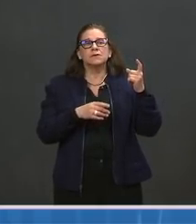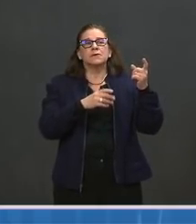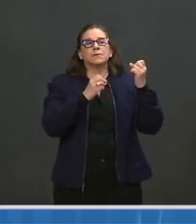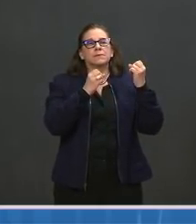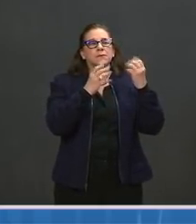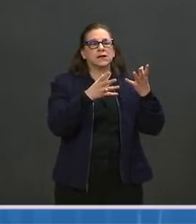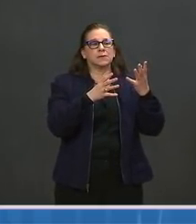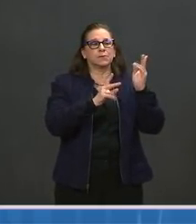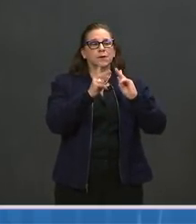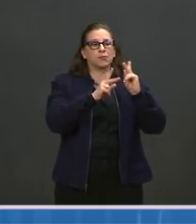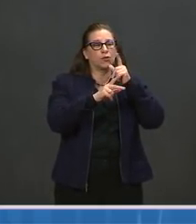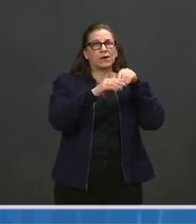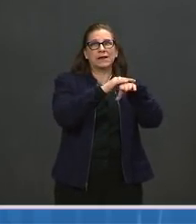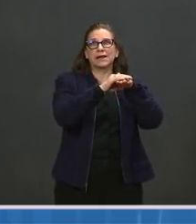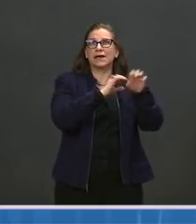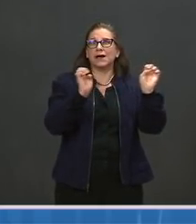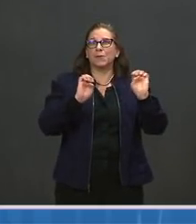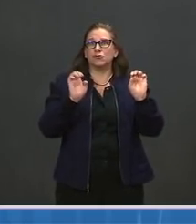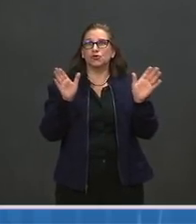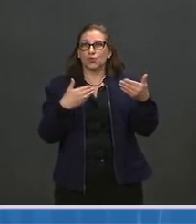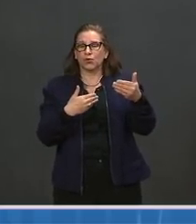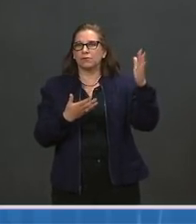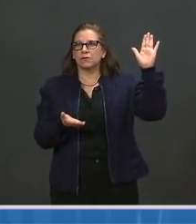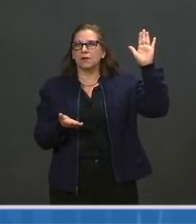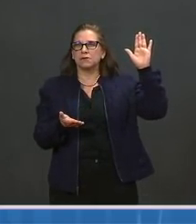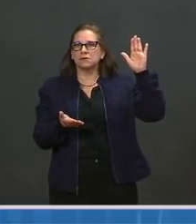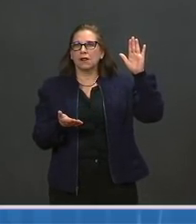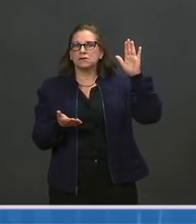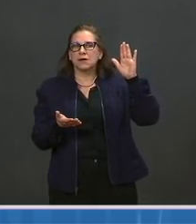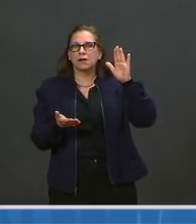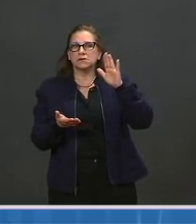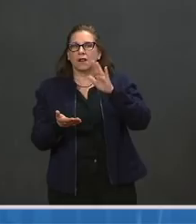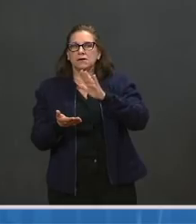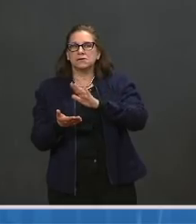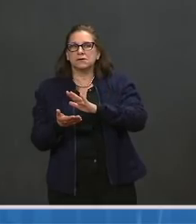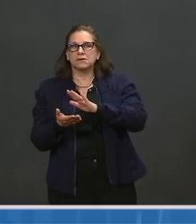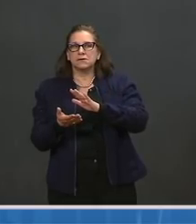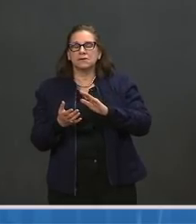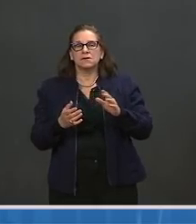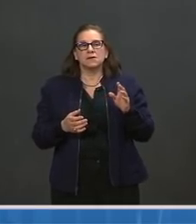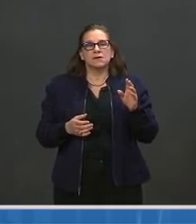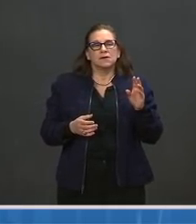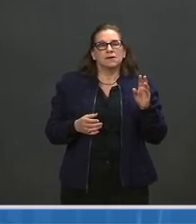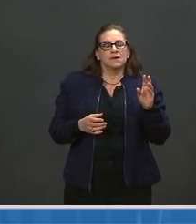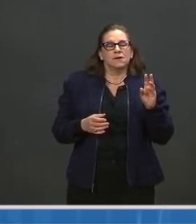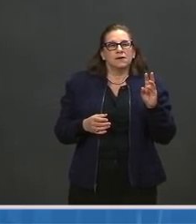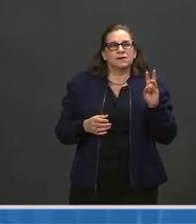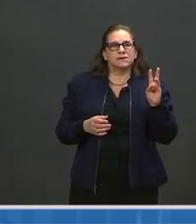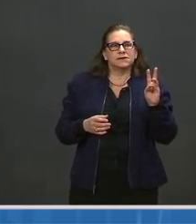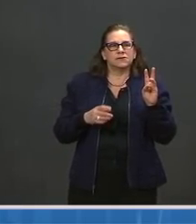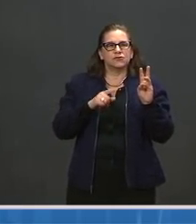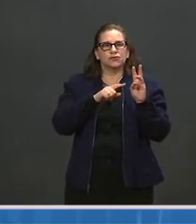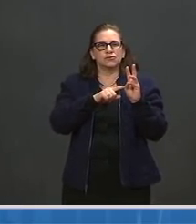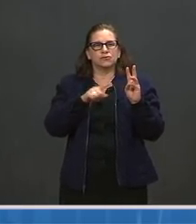than those age 26 to 45 in the United States. These vaccines work. We're seeing it in the data.